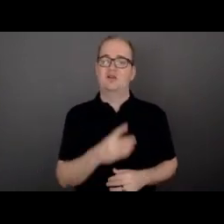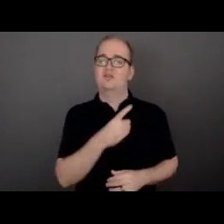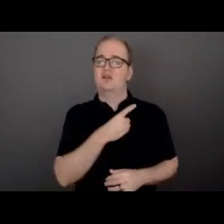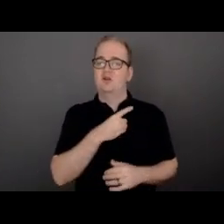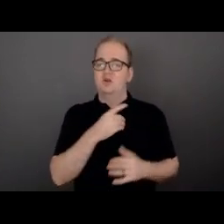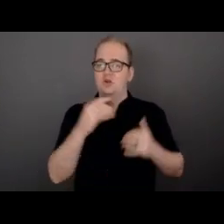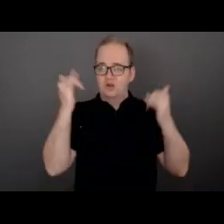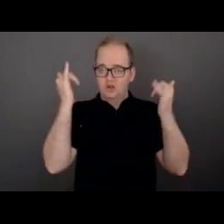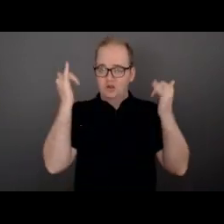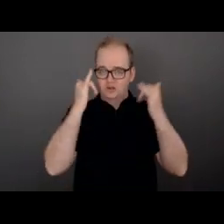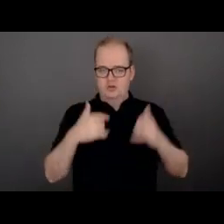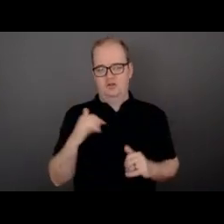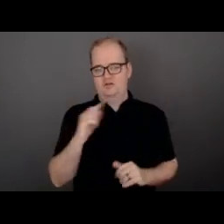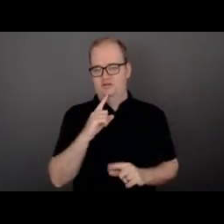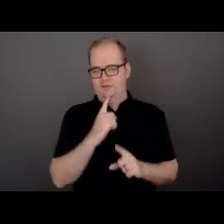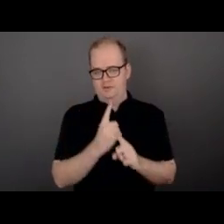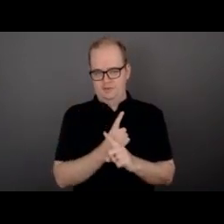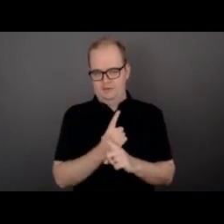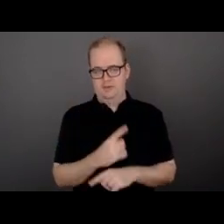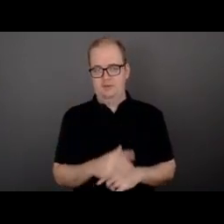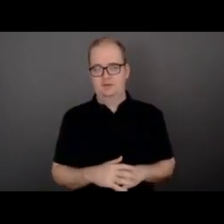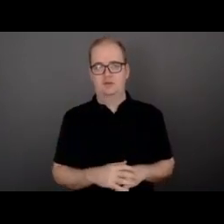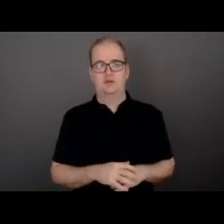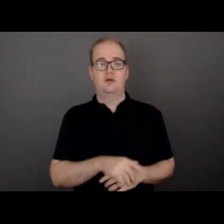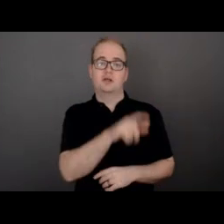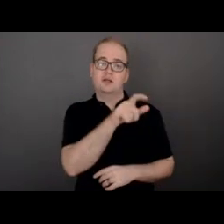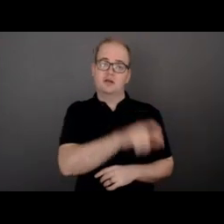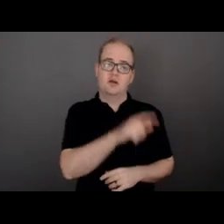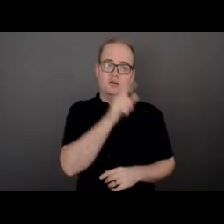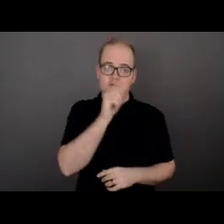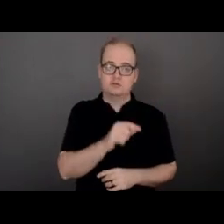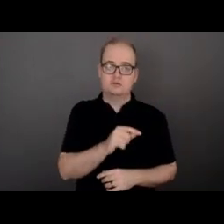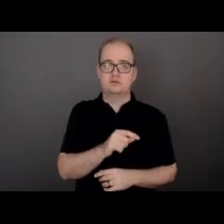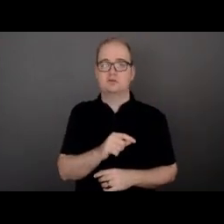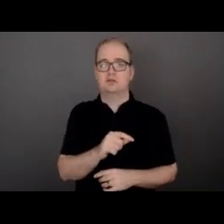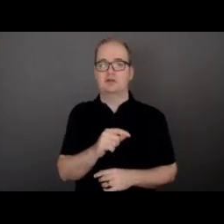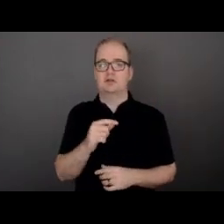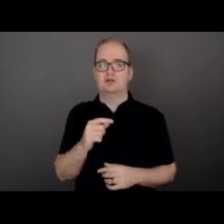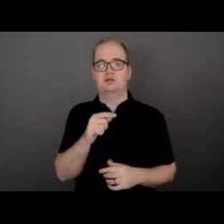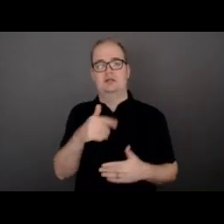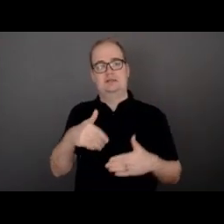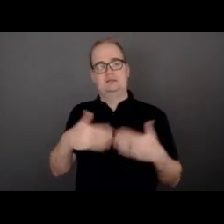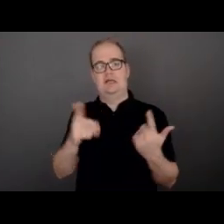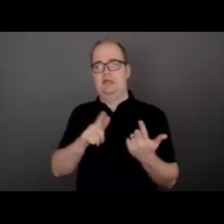So clients can get advice on their day of court. It's free.